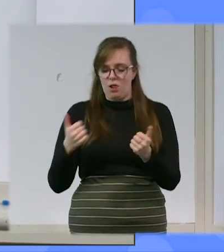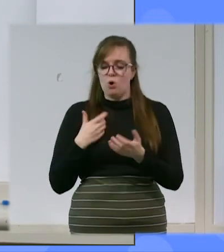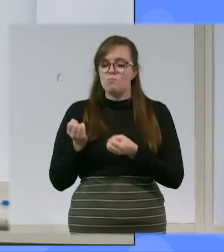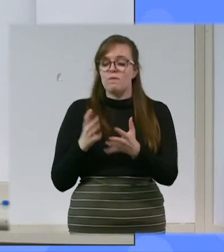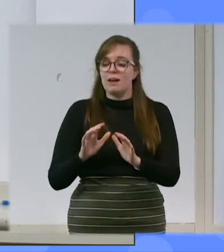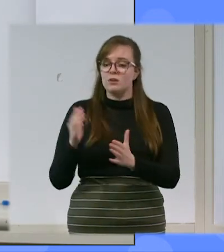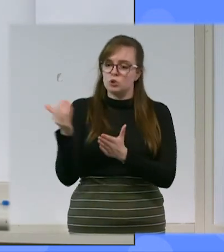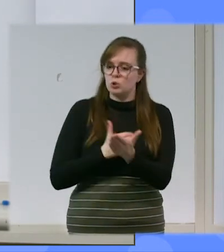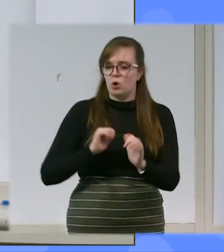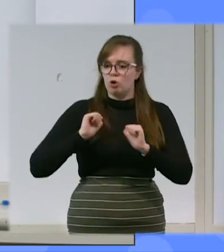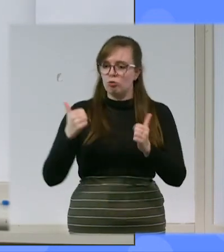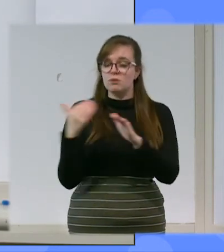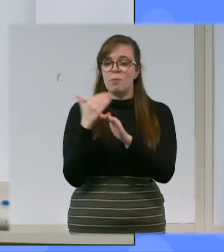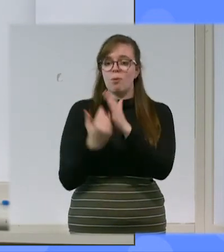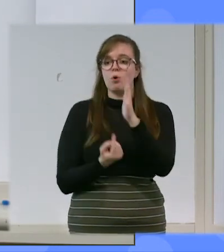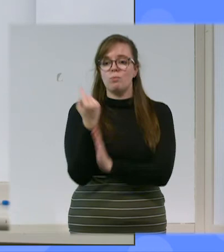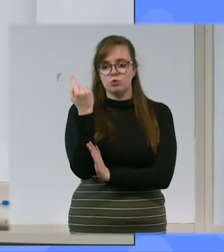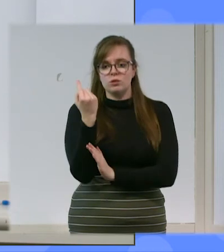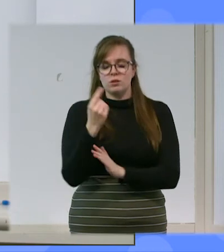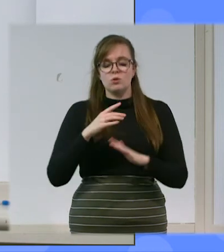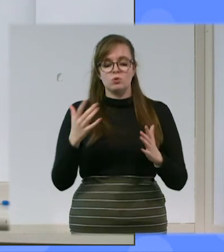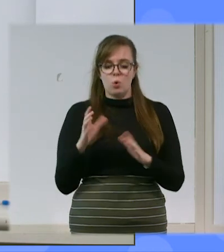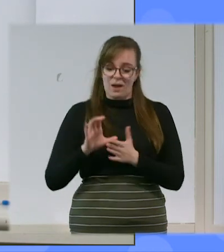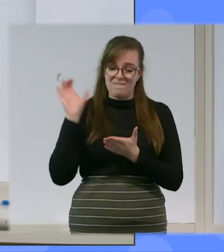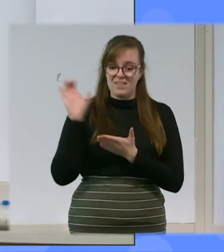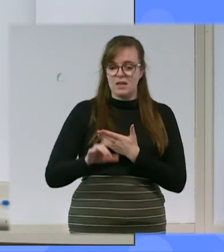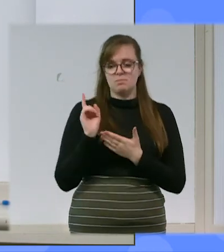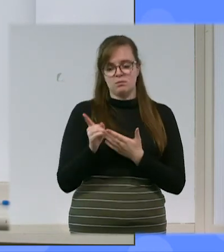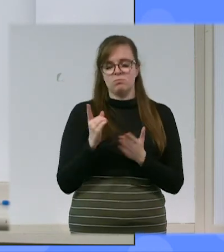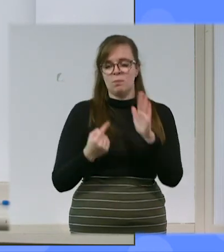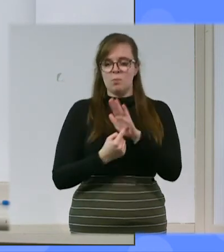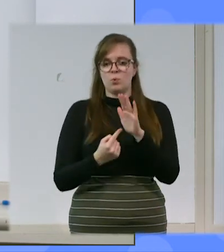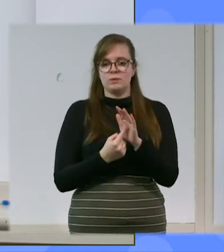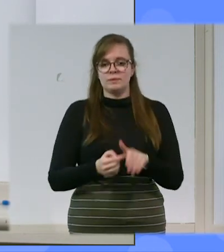employment opportunities so investing community has a role to play as well and